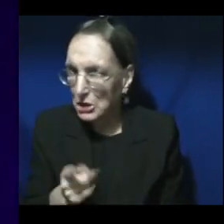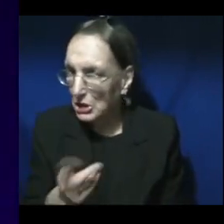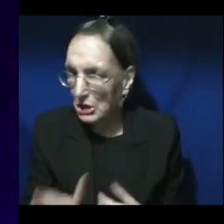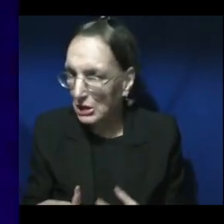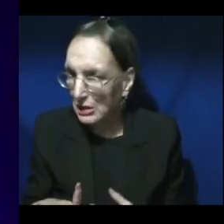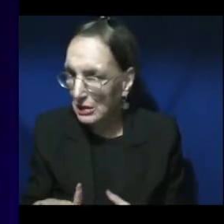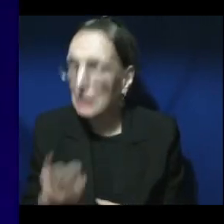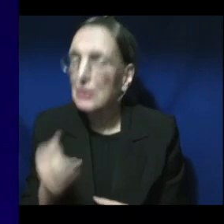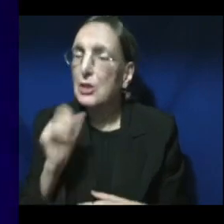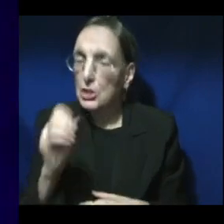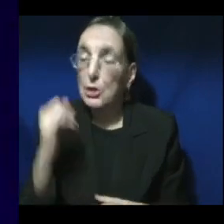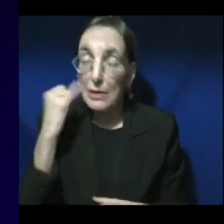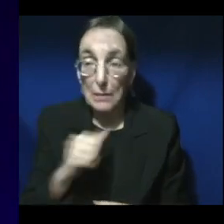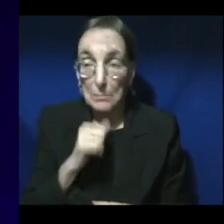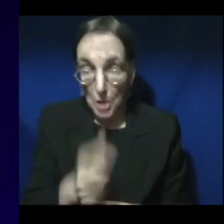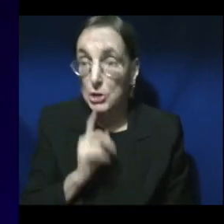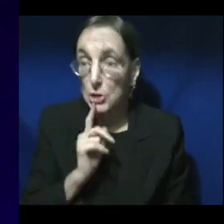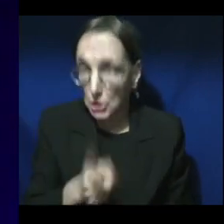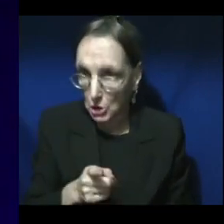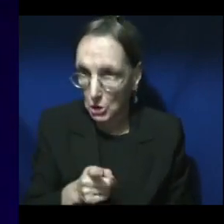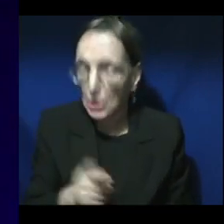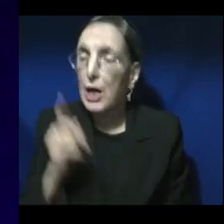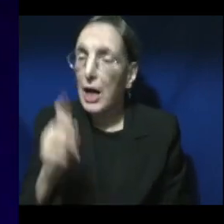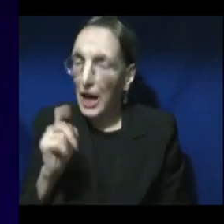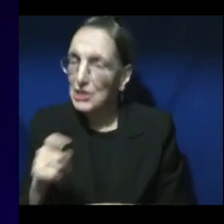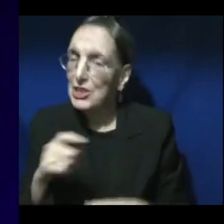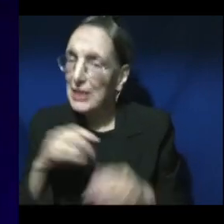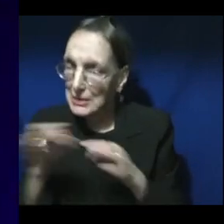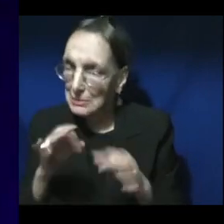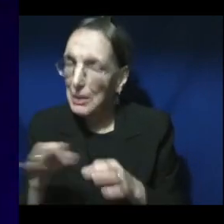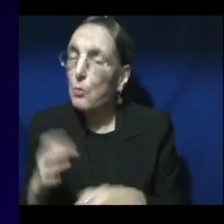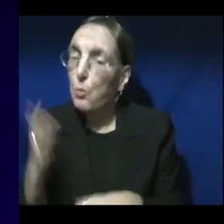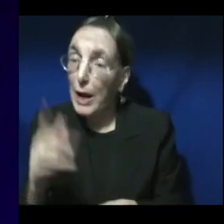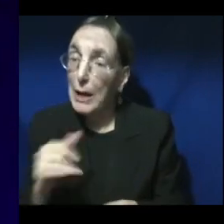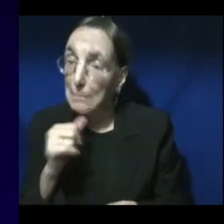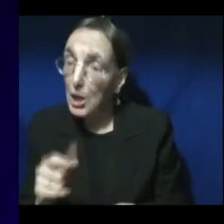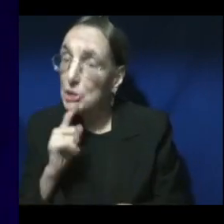is uncertainty, but that I am, as a communicator, I’m pretty confident in what I’m talking about.